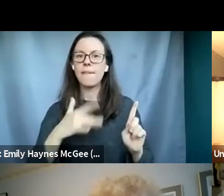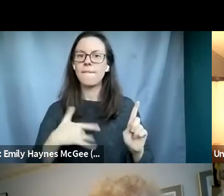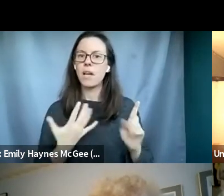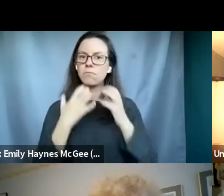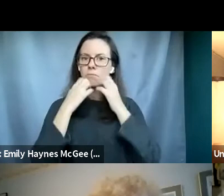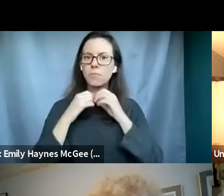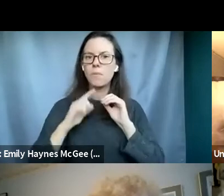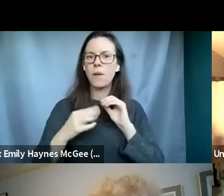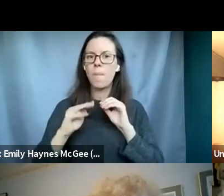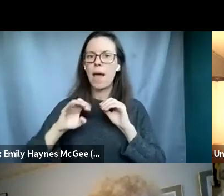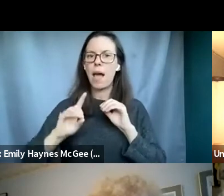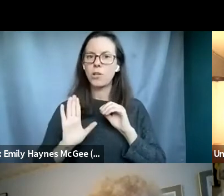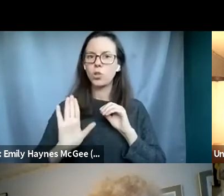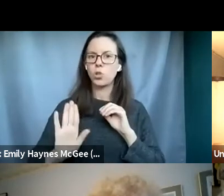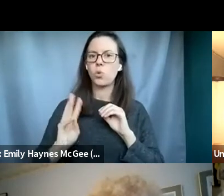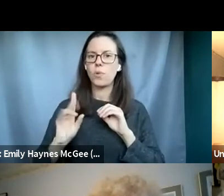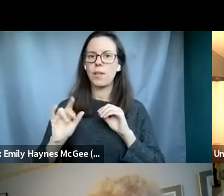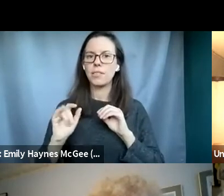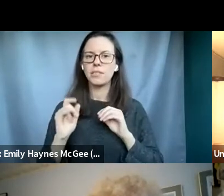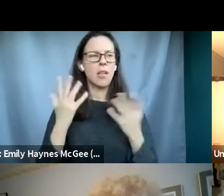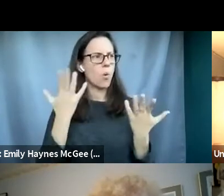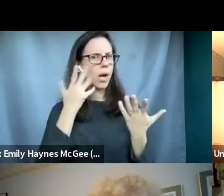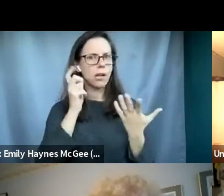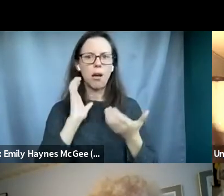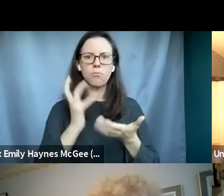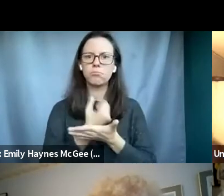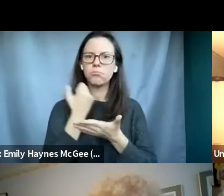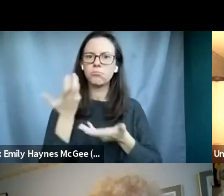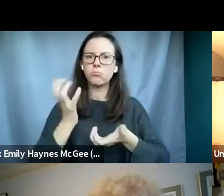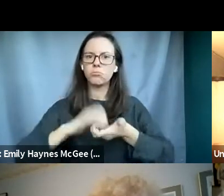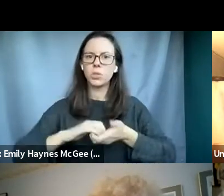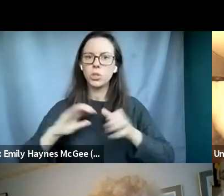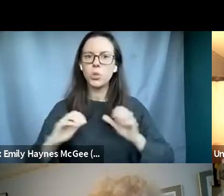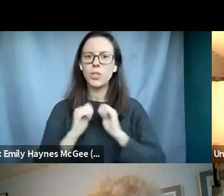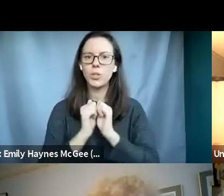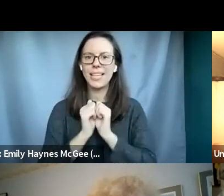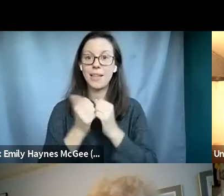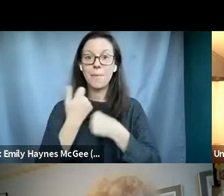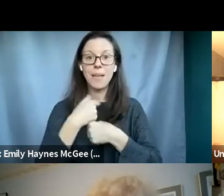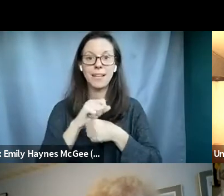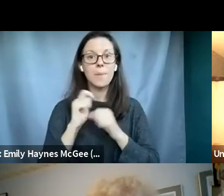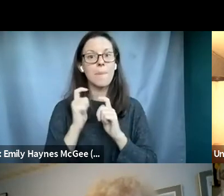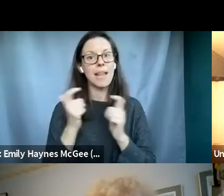So we said, you know what, why don't we combine forces and actually, like, do this, right, and make it a big thing?